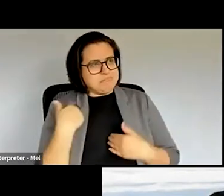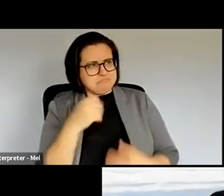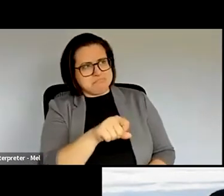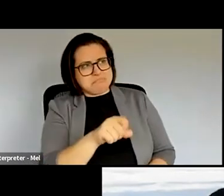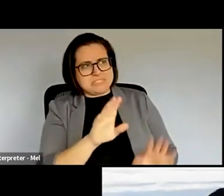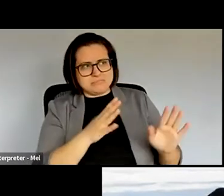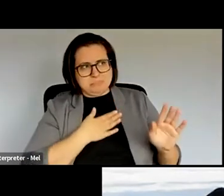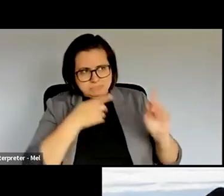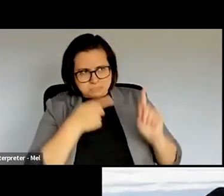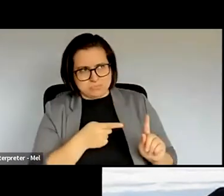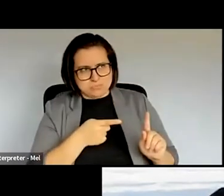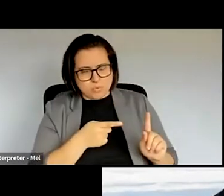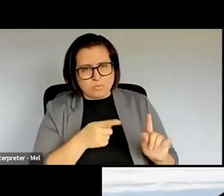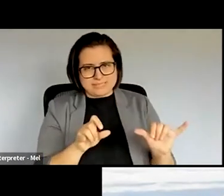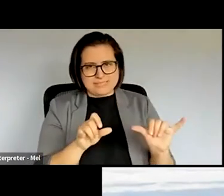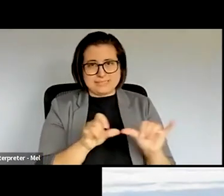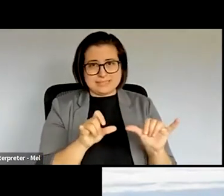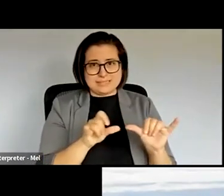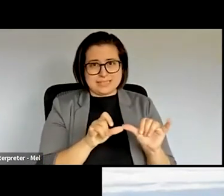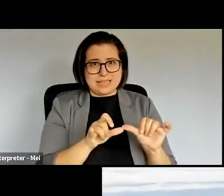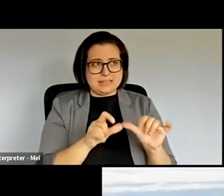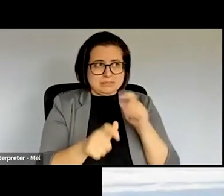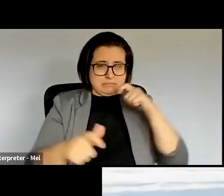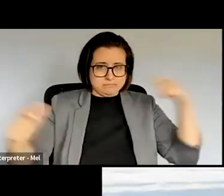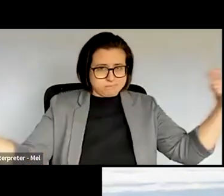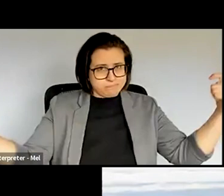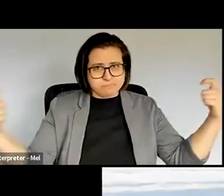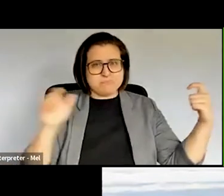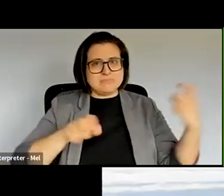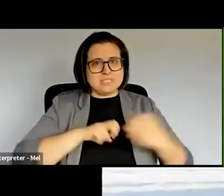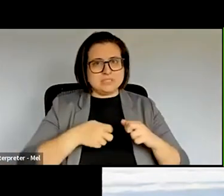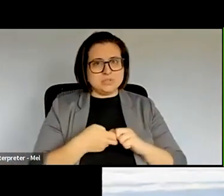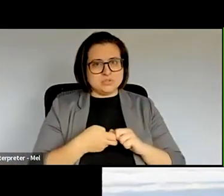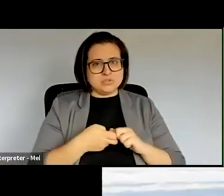to say is that scale is an issue here. >> BEN SHNEIDERMAN: No question.